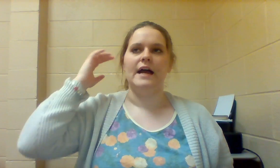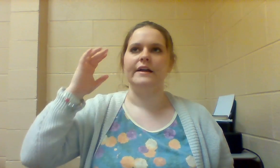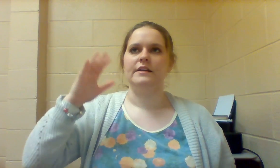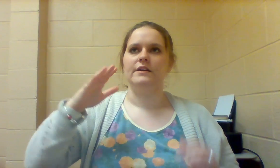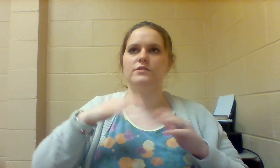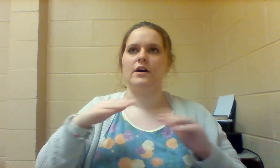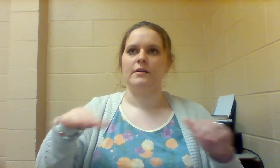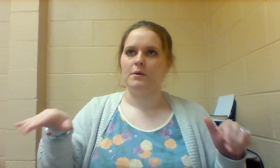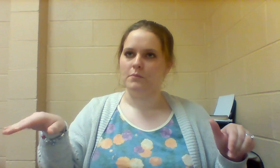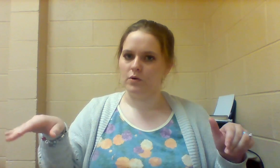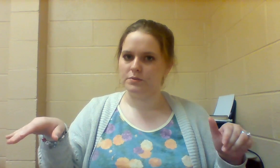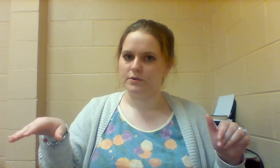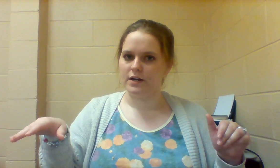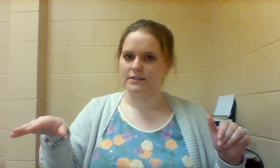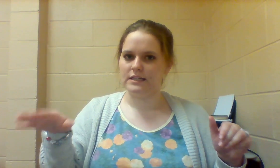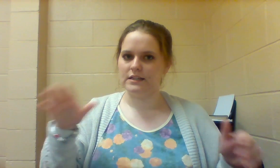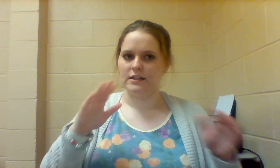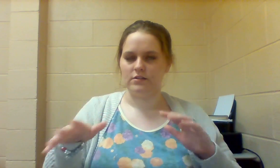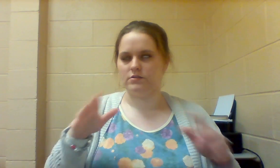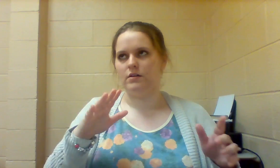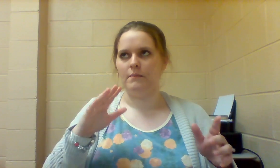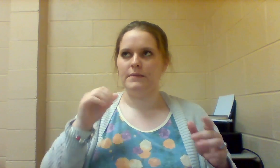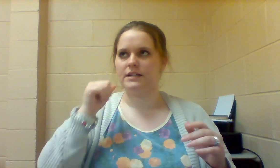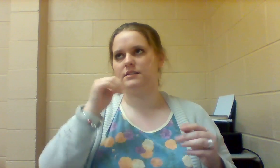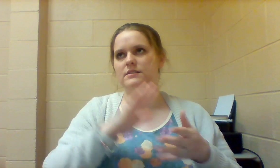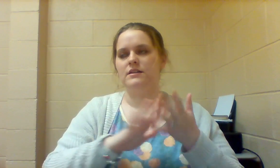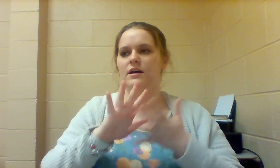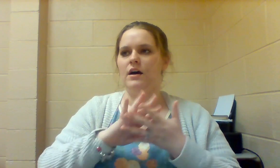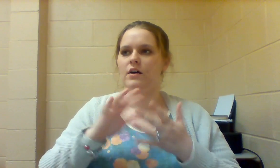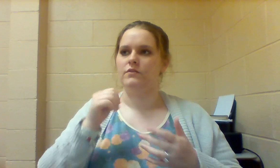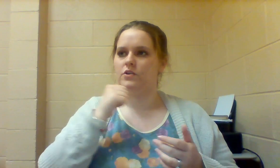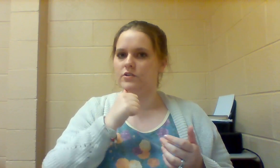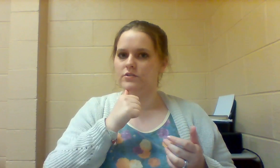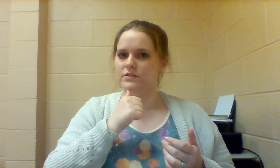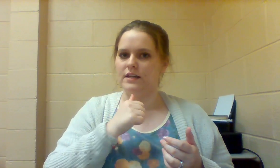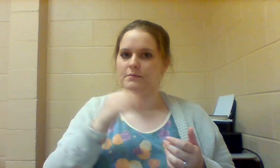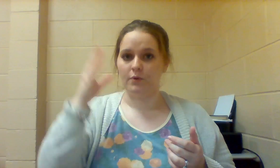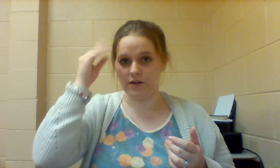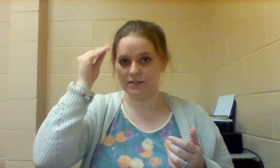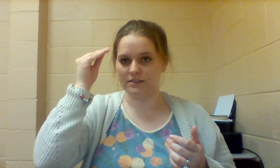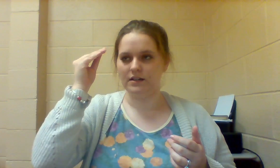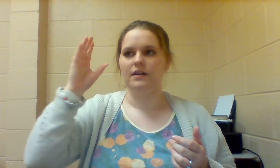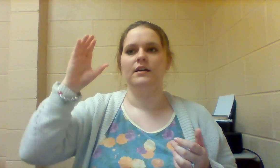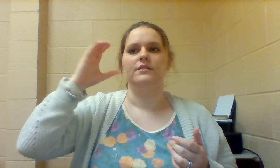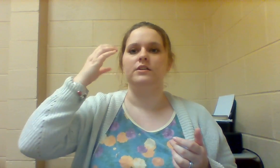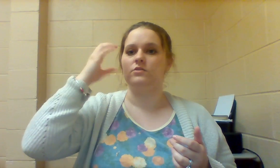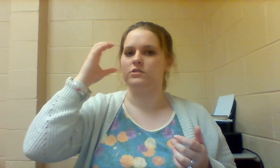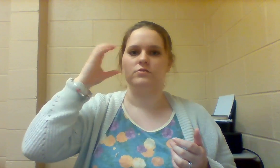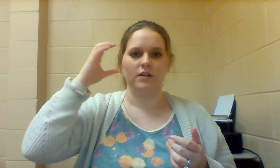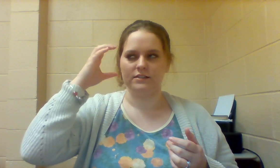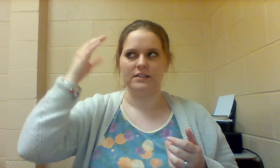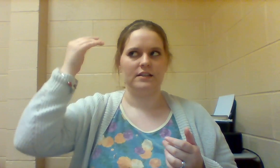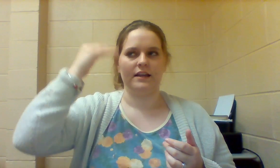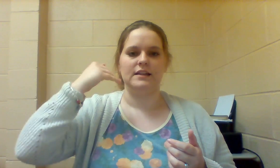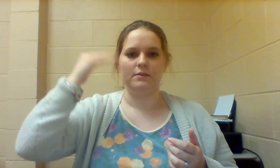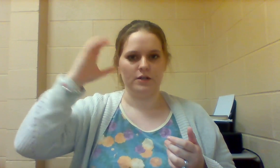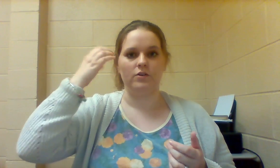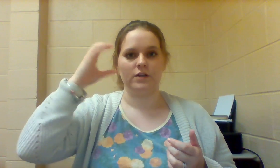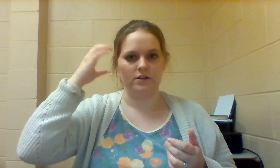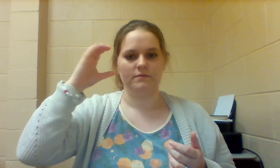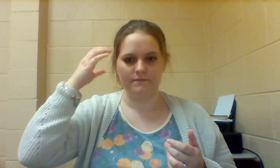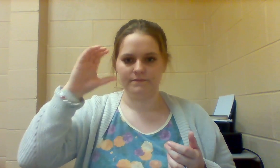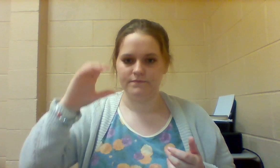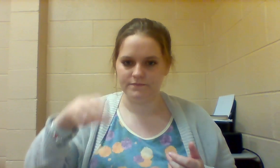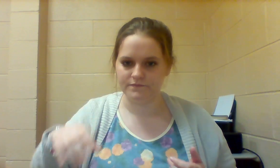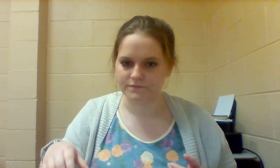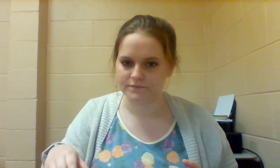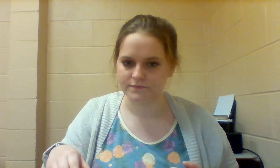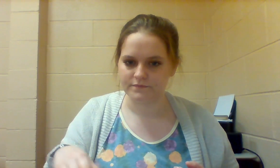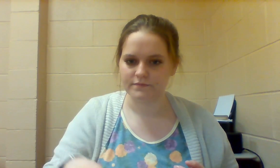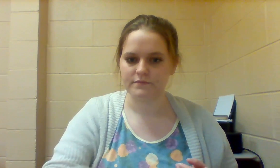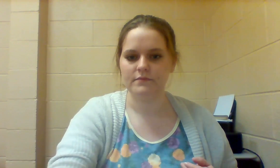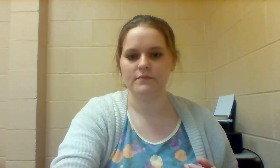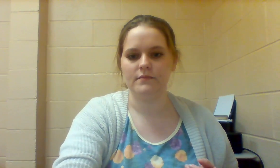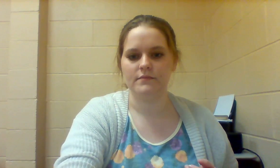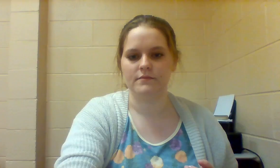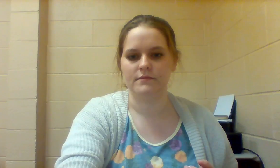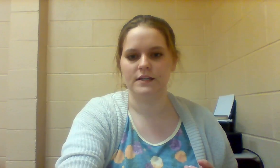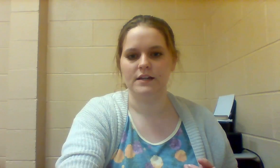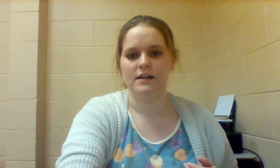and if you're talking about multiple cousins and there is a mix of girls and boys then you can do COUSIN in the middle here